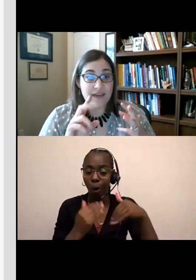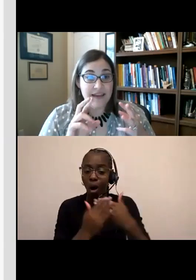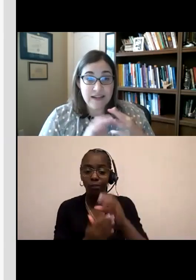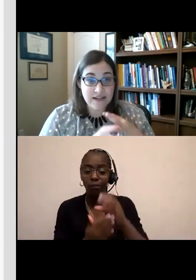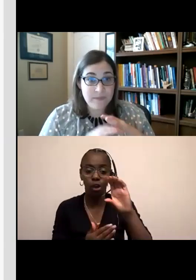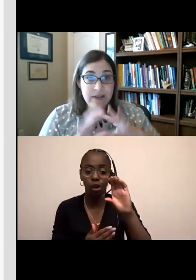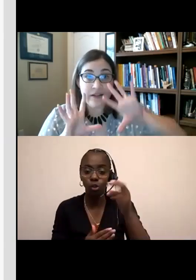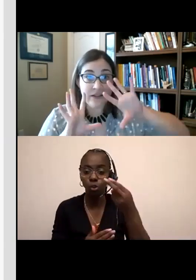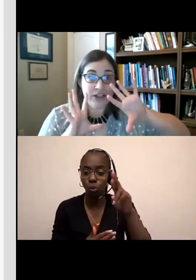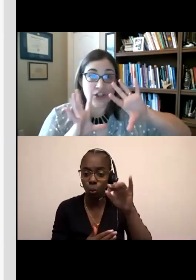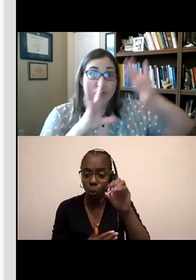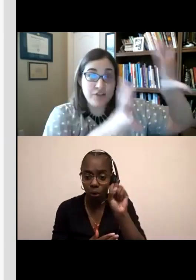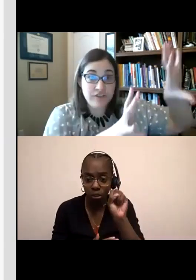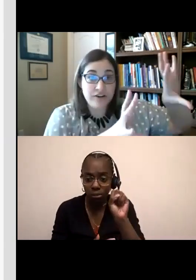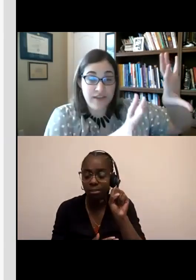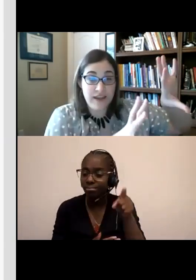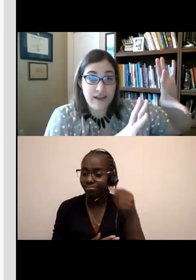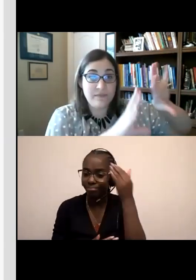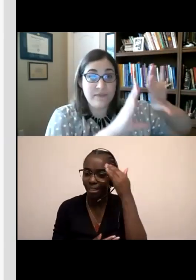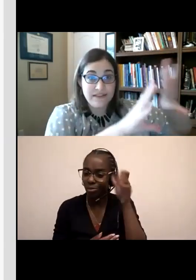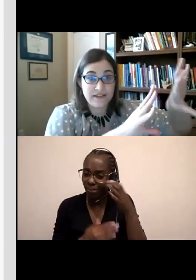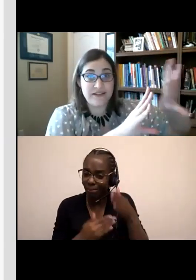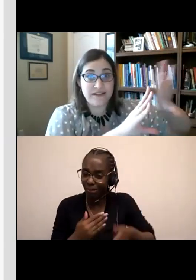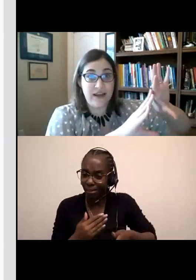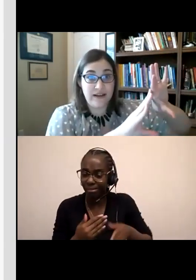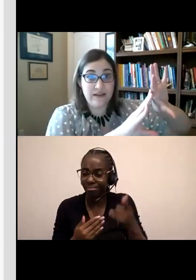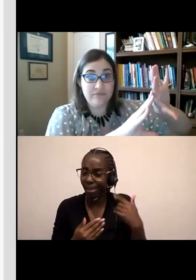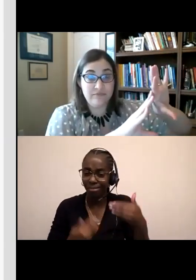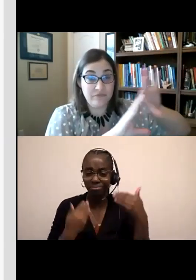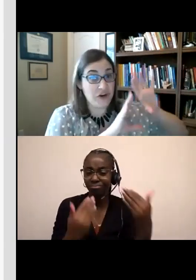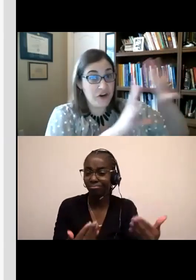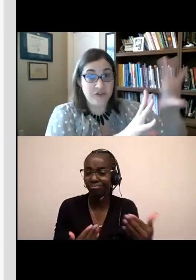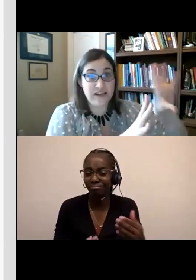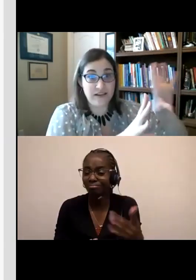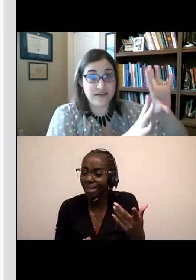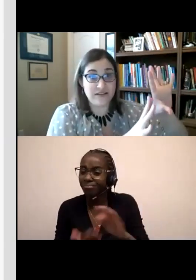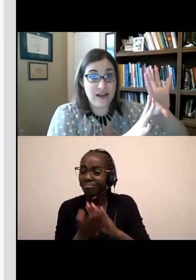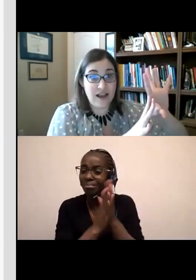AND INDEPENDENTLY GO DO THEIR THING AND BE SUCCESSFUL AT IT. THERE ARE THOSE KIDS. I